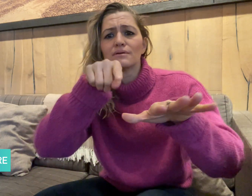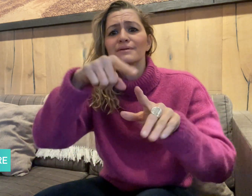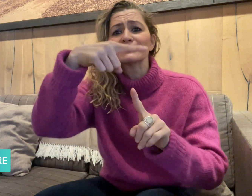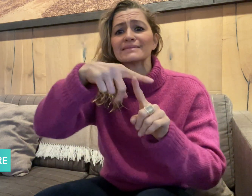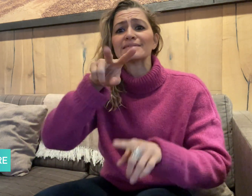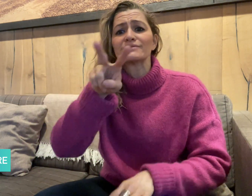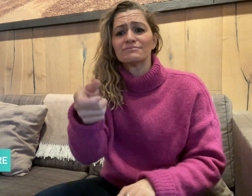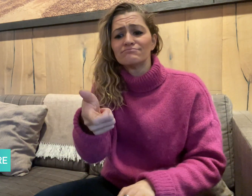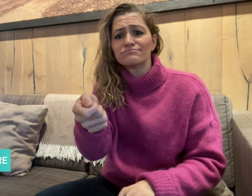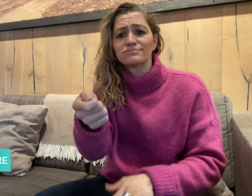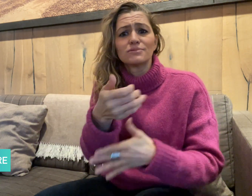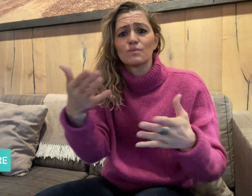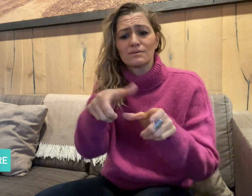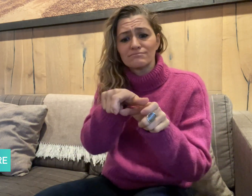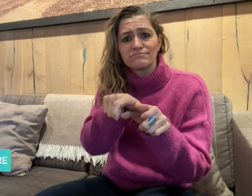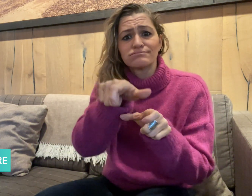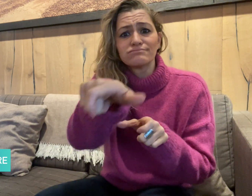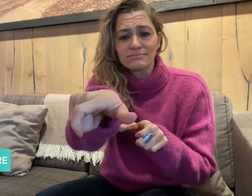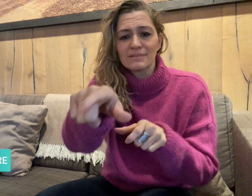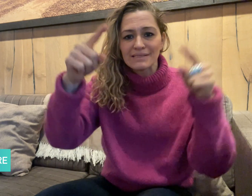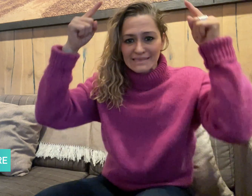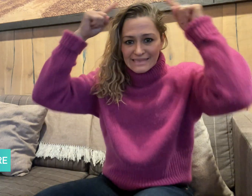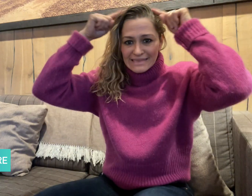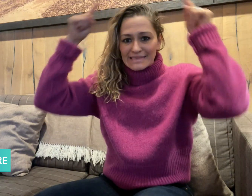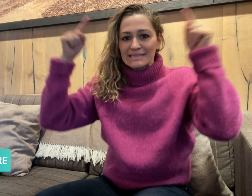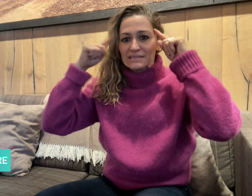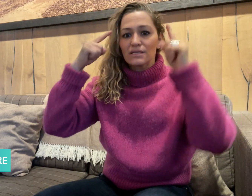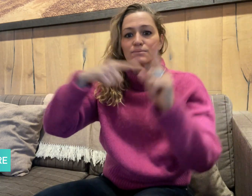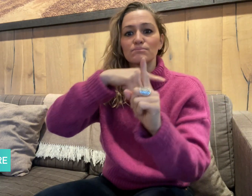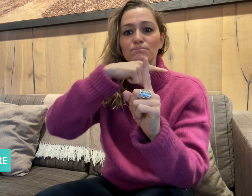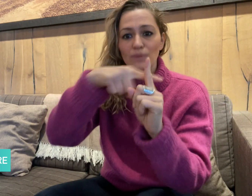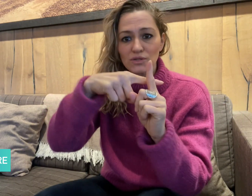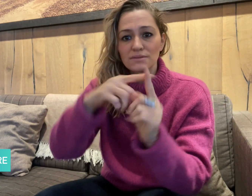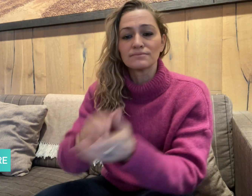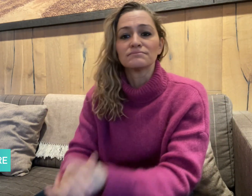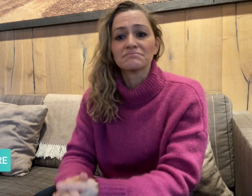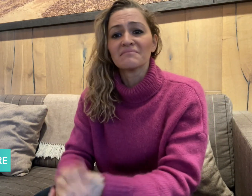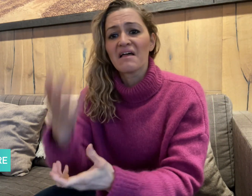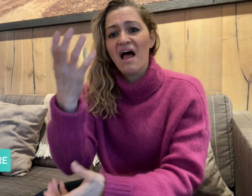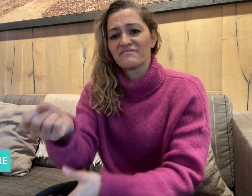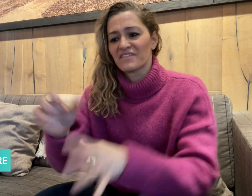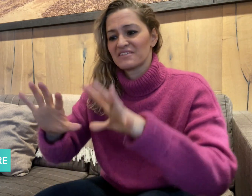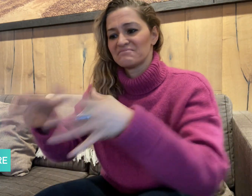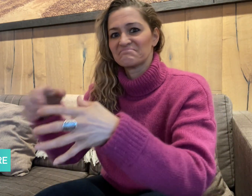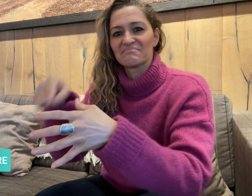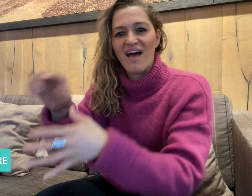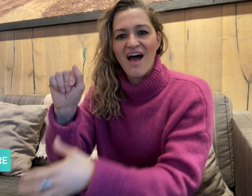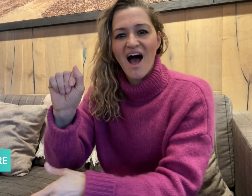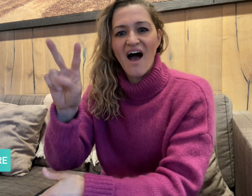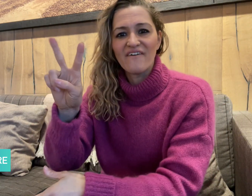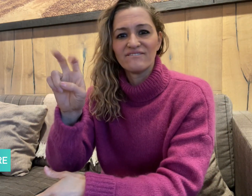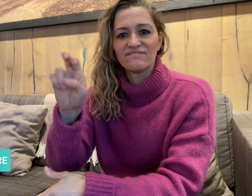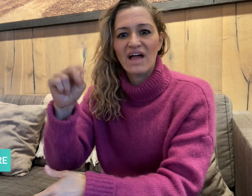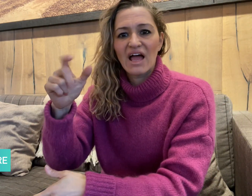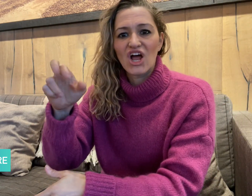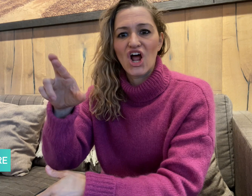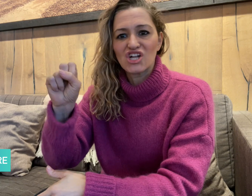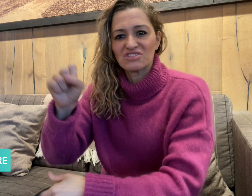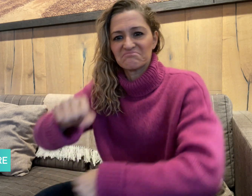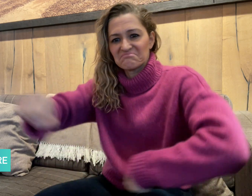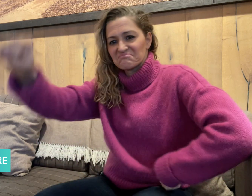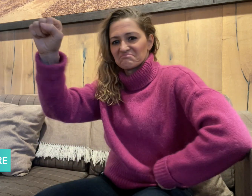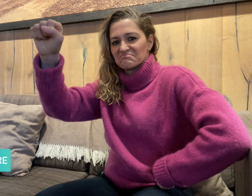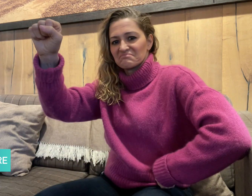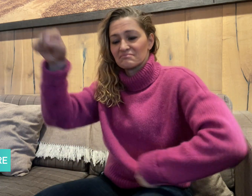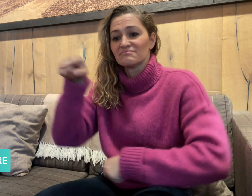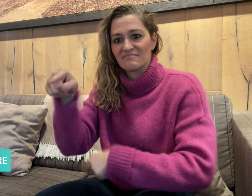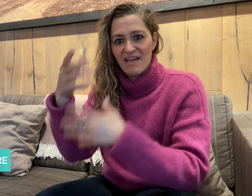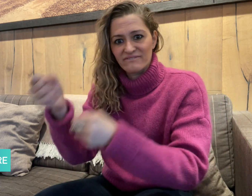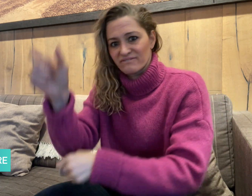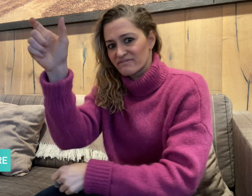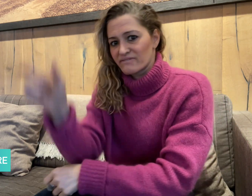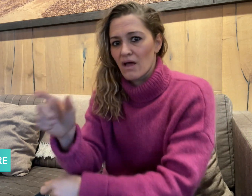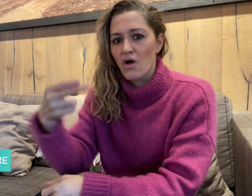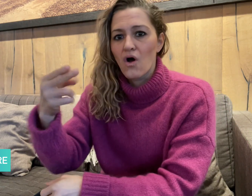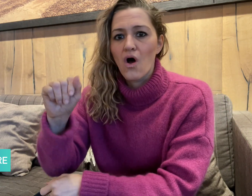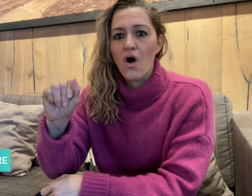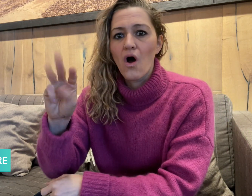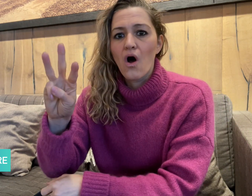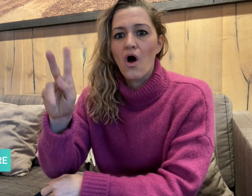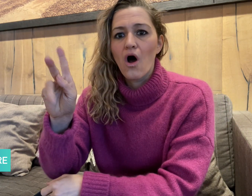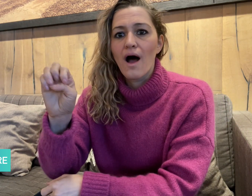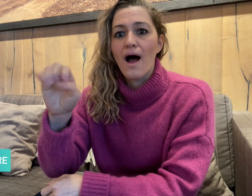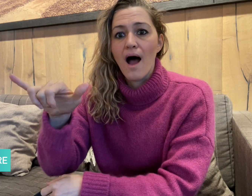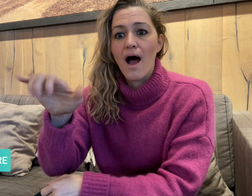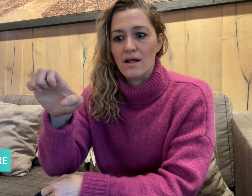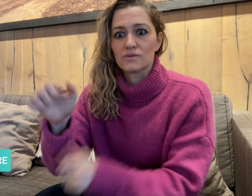One show is called Hawkeye, which is based on one of the Avengers,